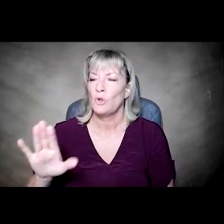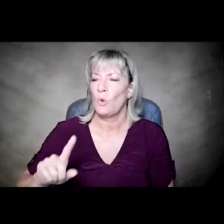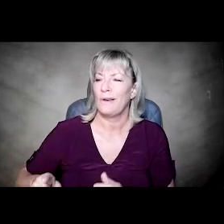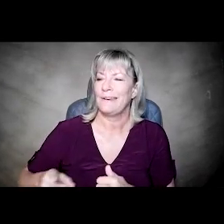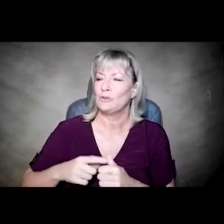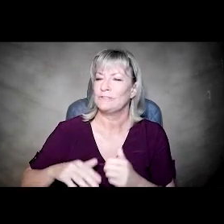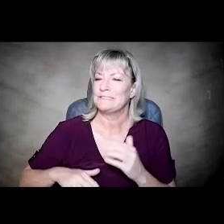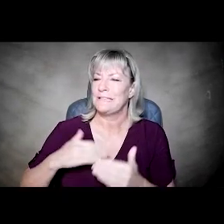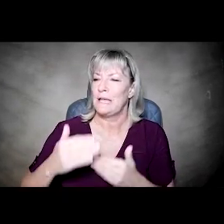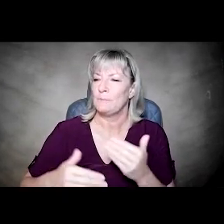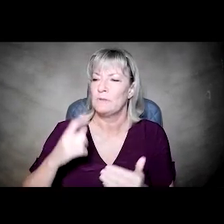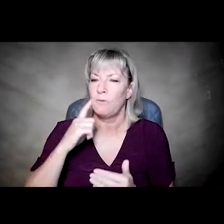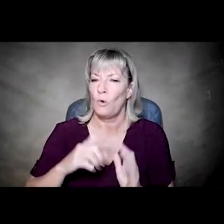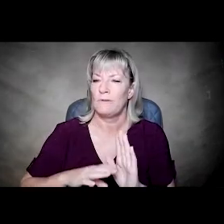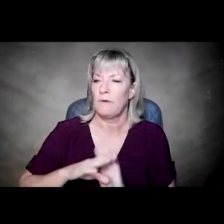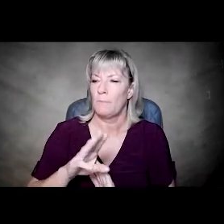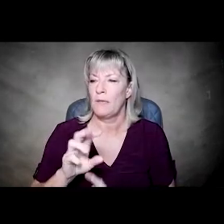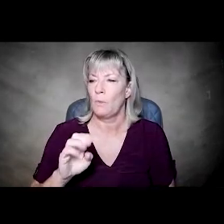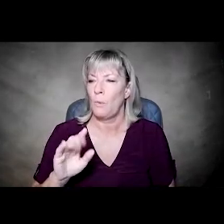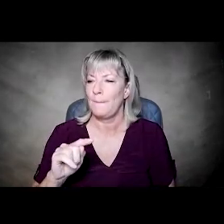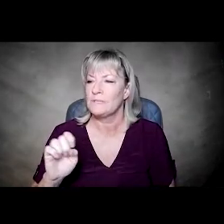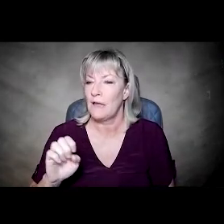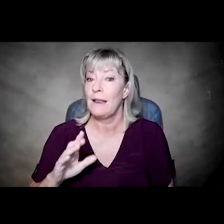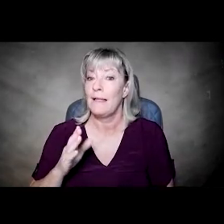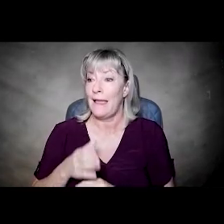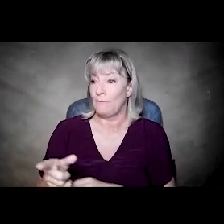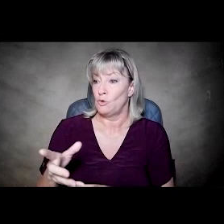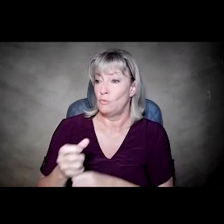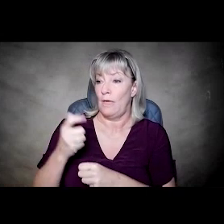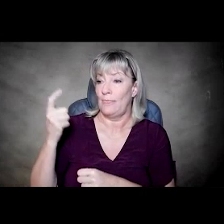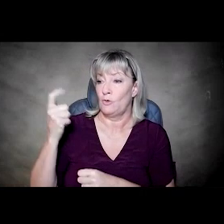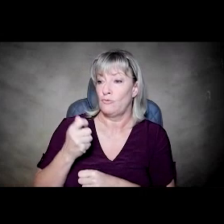initial steps in website development once you were awarded the grant?